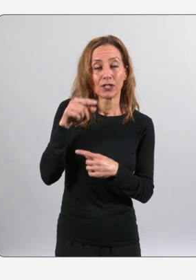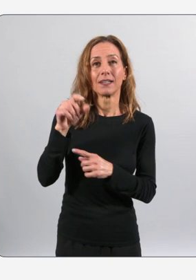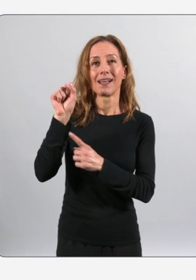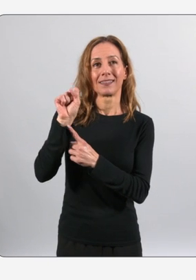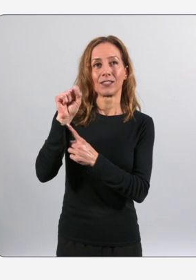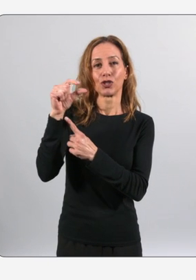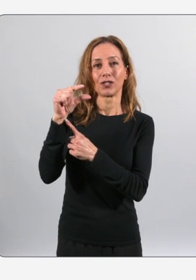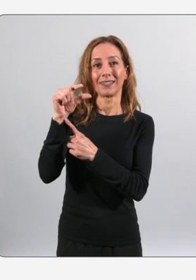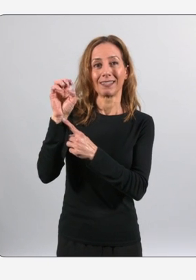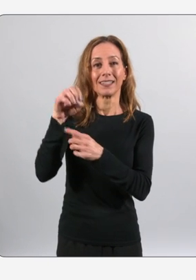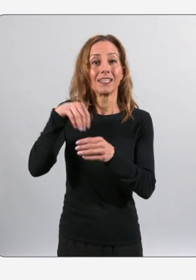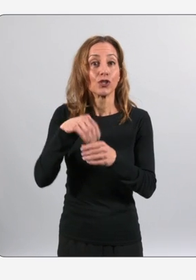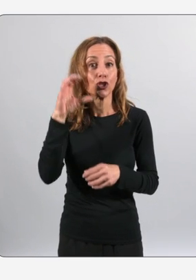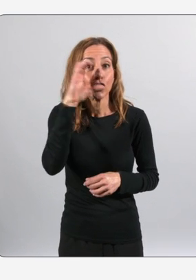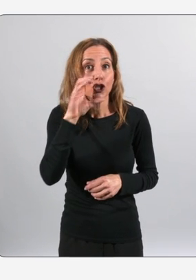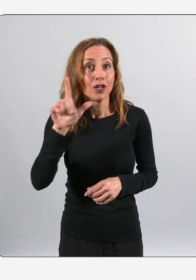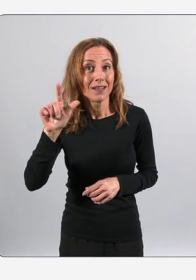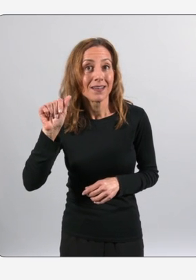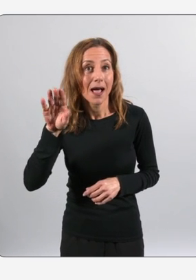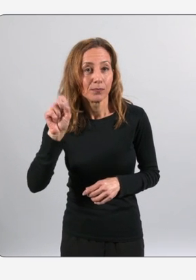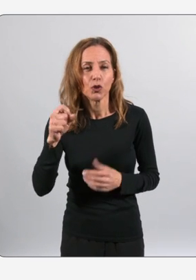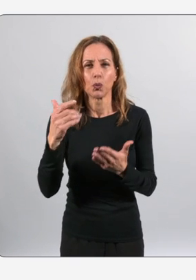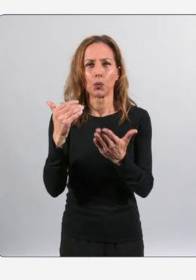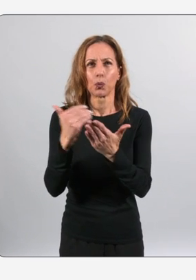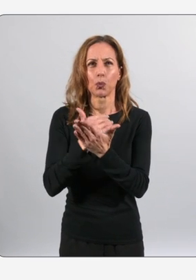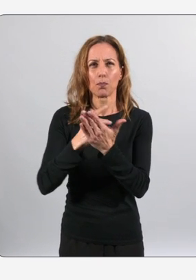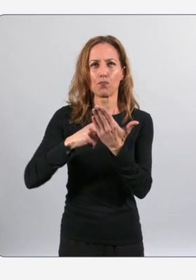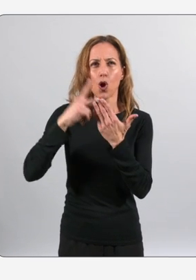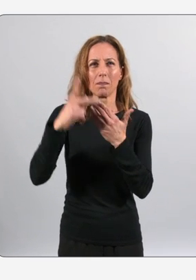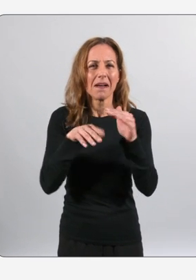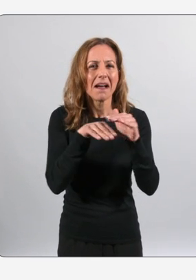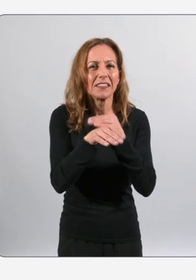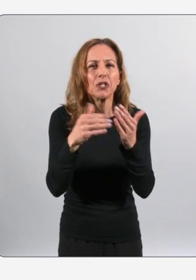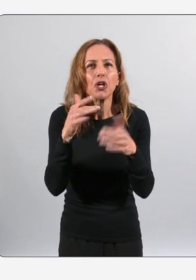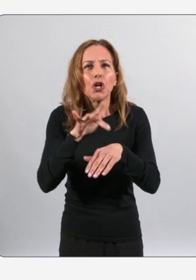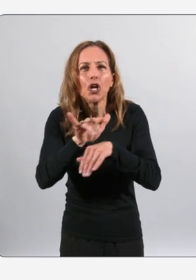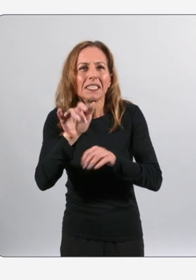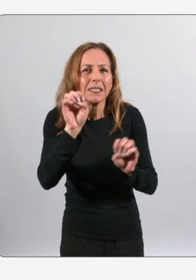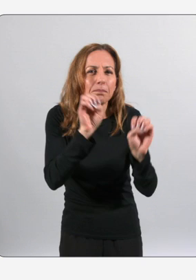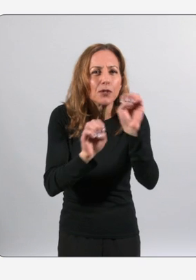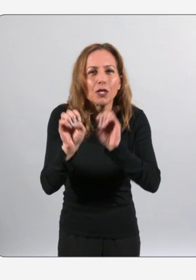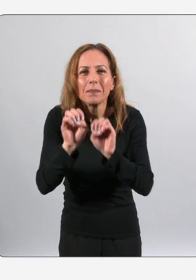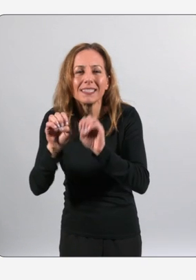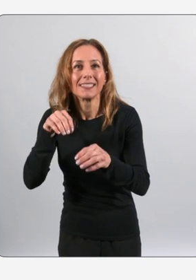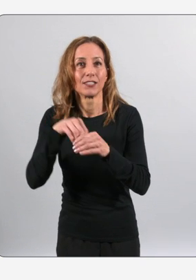in Search Labs, a new program to access early experiments in Search starting with the U.S.